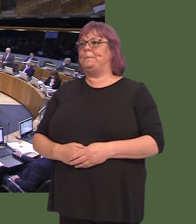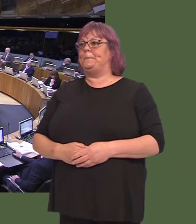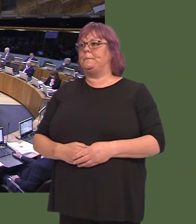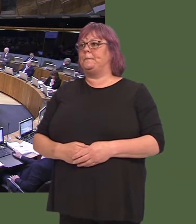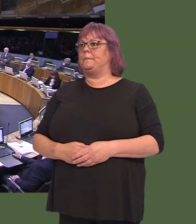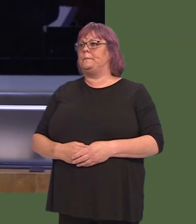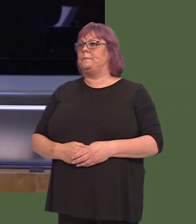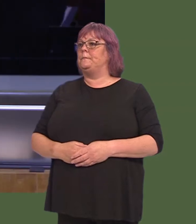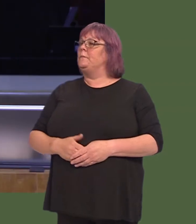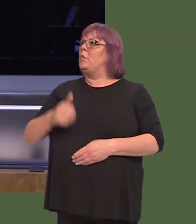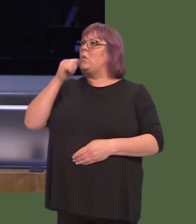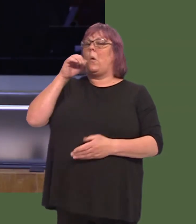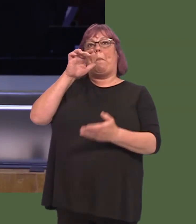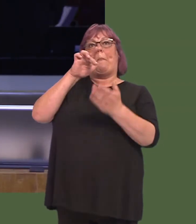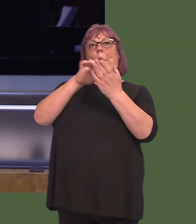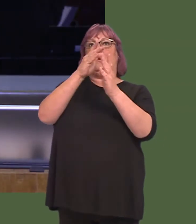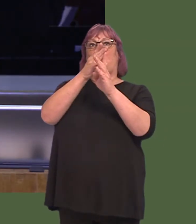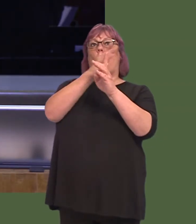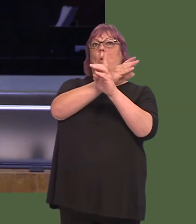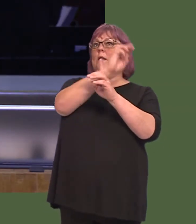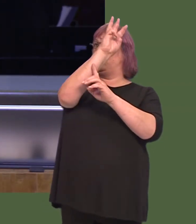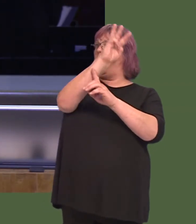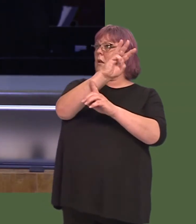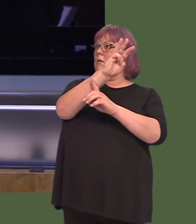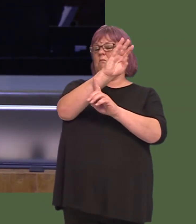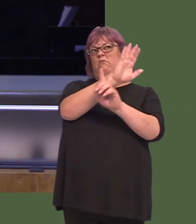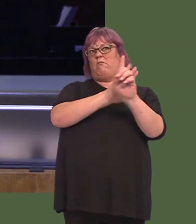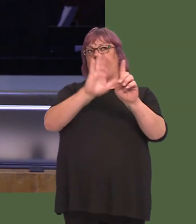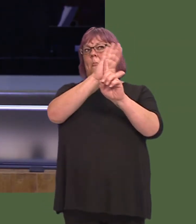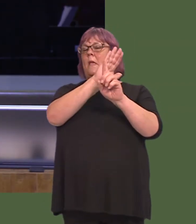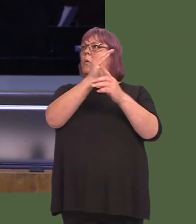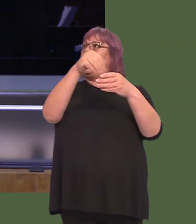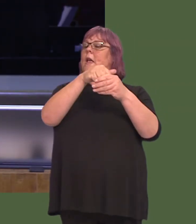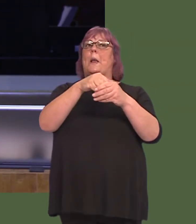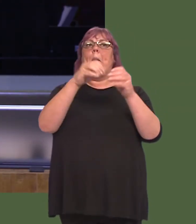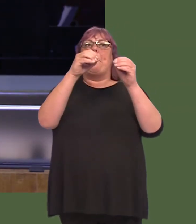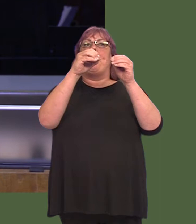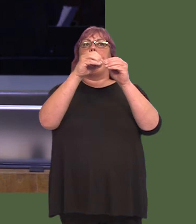As he knows, a significant part of Mid and West Wales is within the Betsi Cadwaladr health board area.